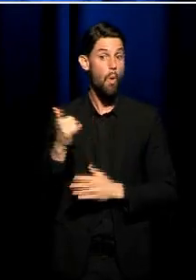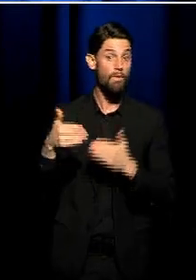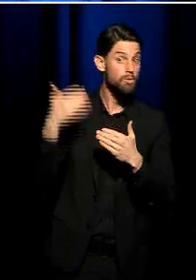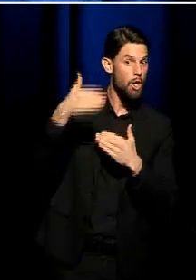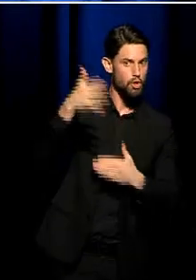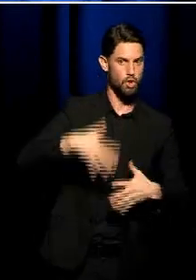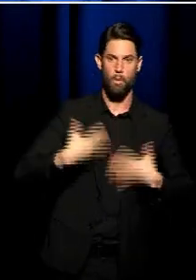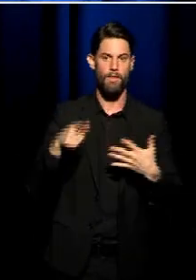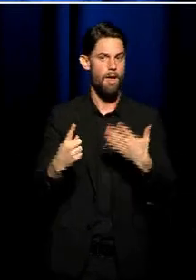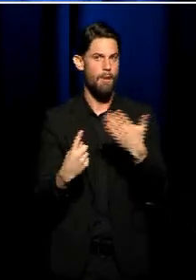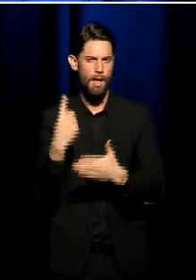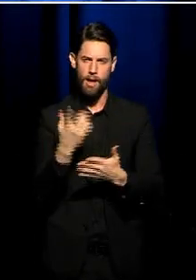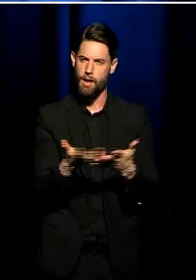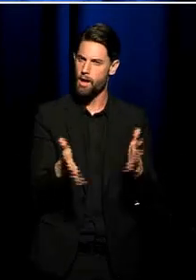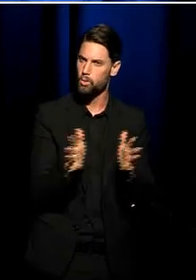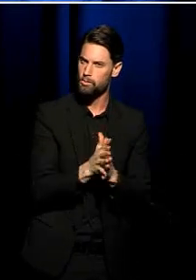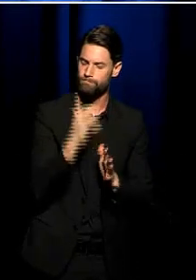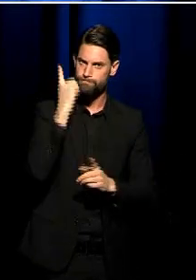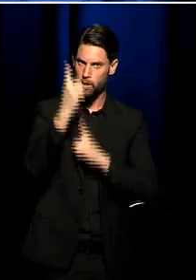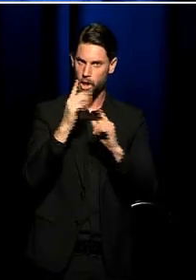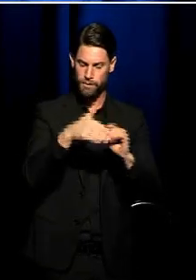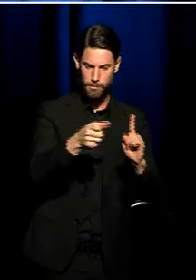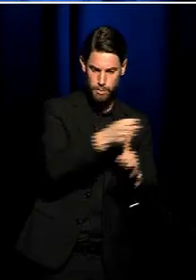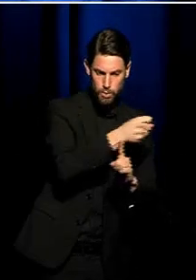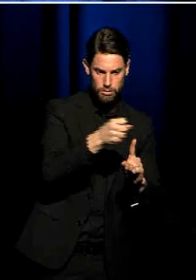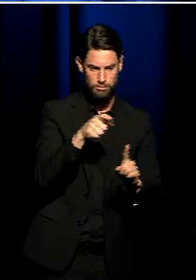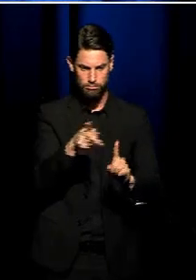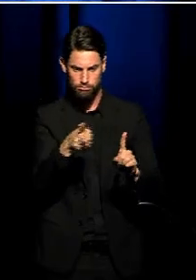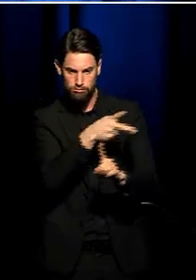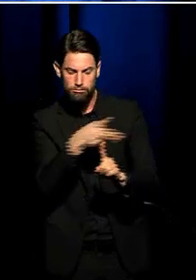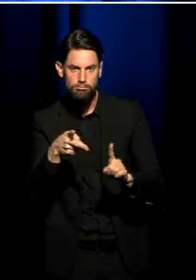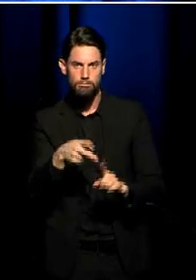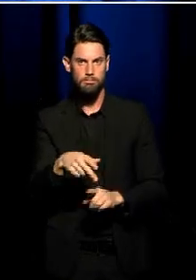regard to the extent of violence, abuse, neglect and exploitation experienced by